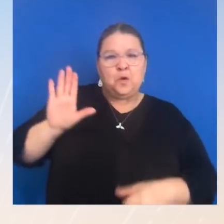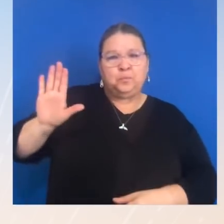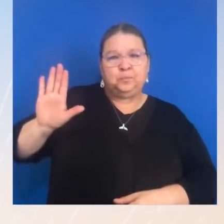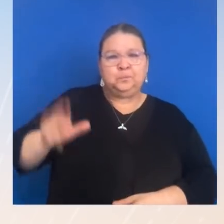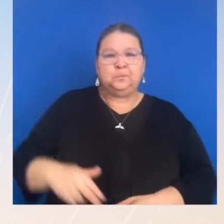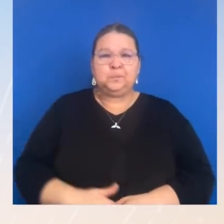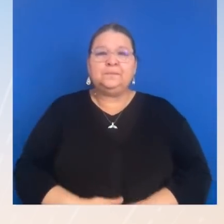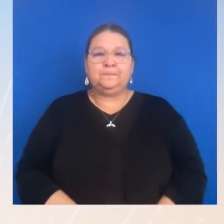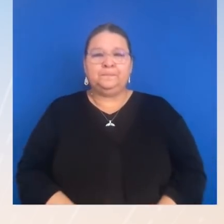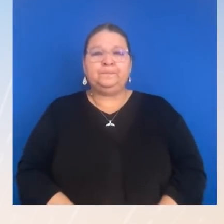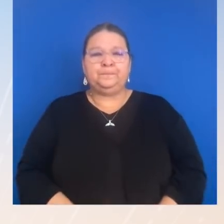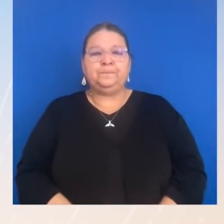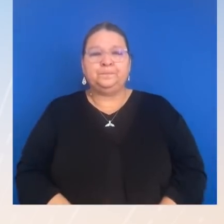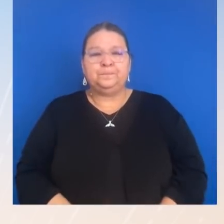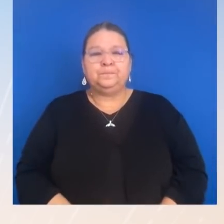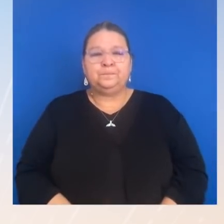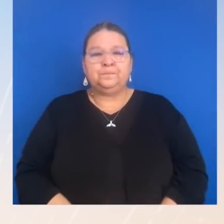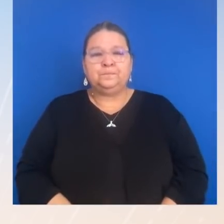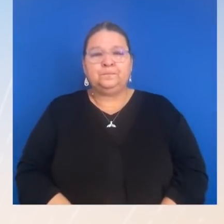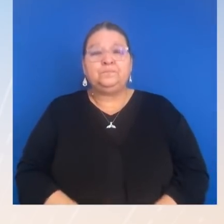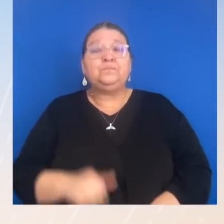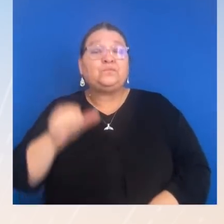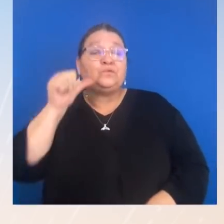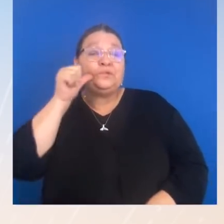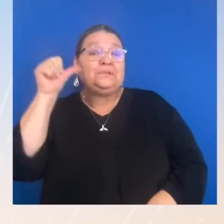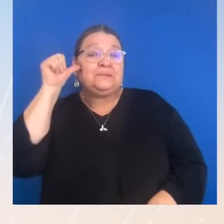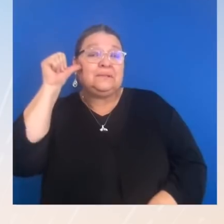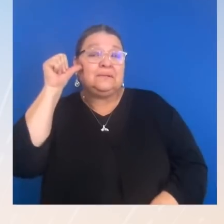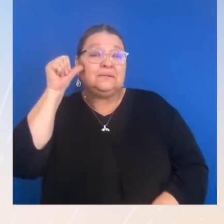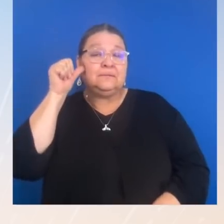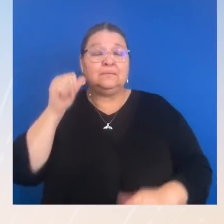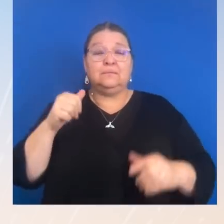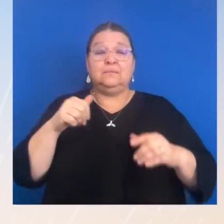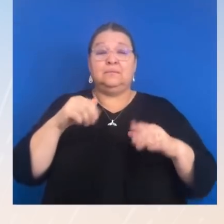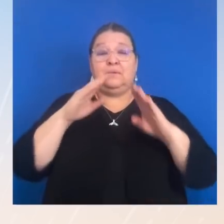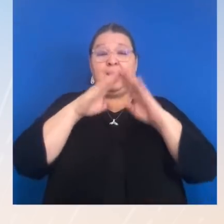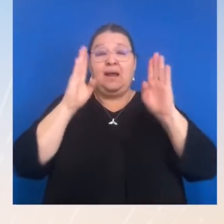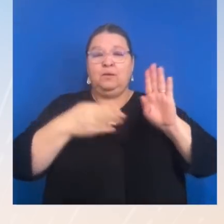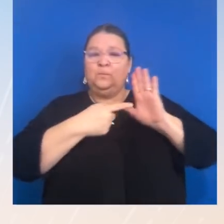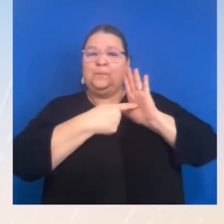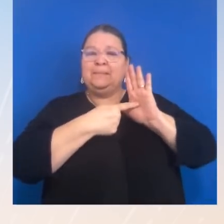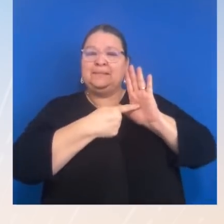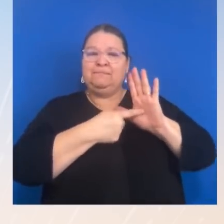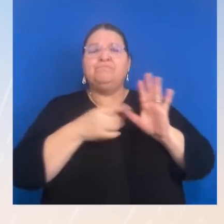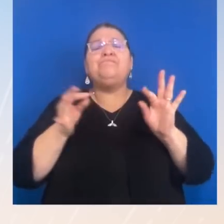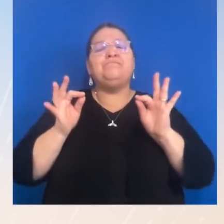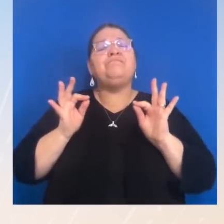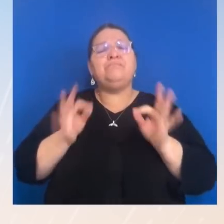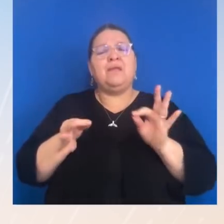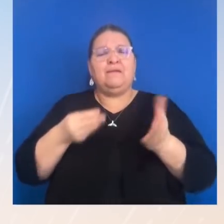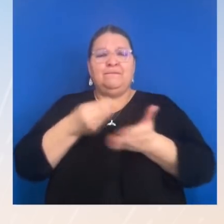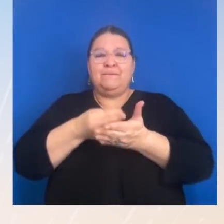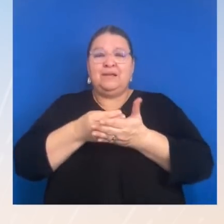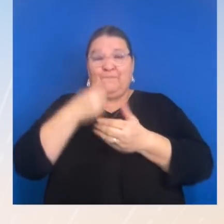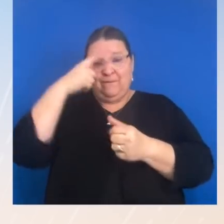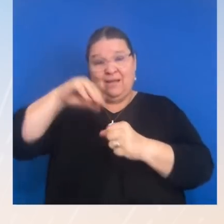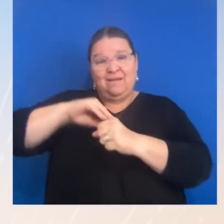took out of the bill yesterday? I mean, how confident is the White House that you will ultimately get that money? Ms. Psaki: Absolutely. Oh, did --